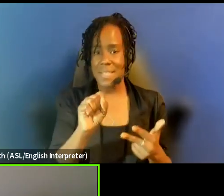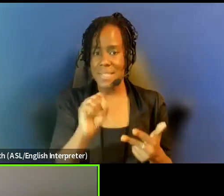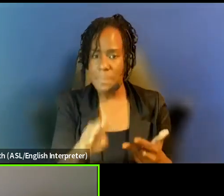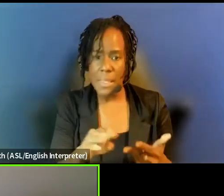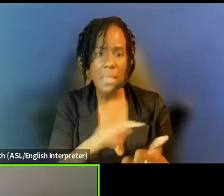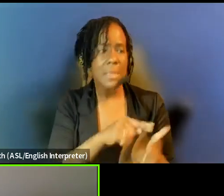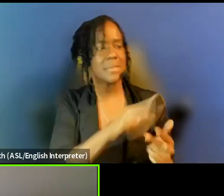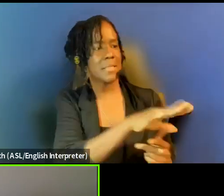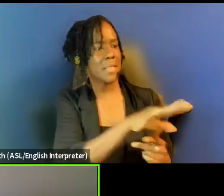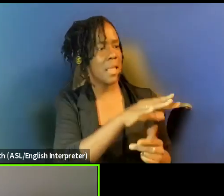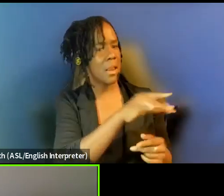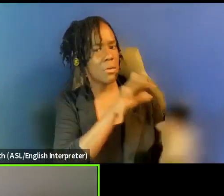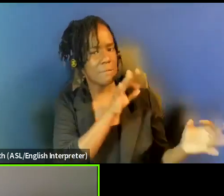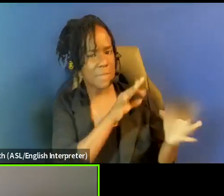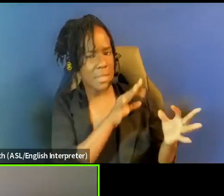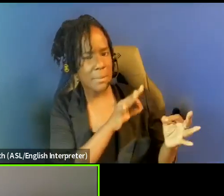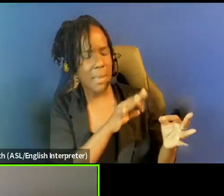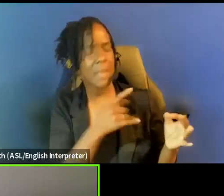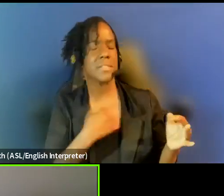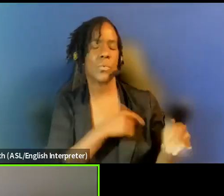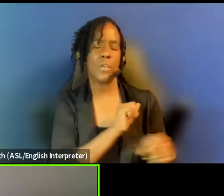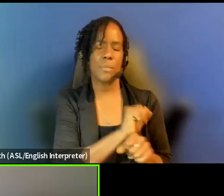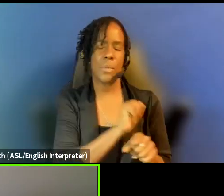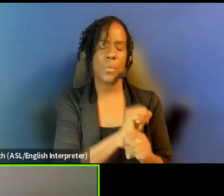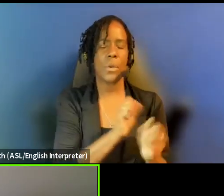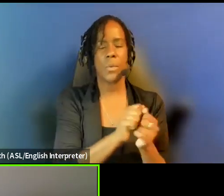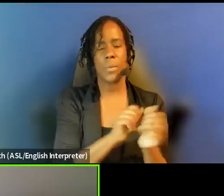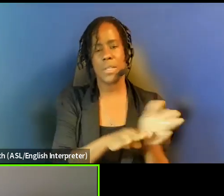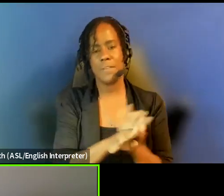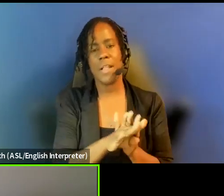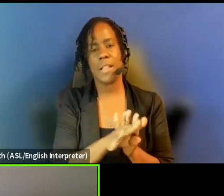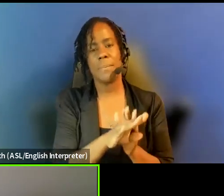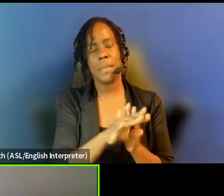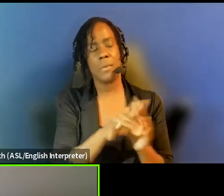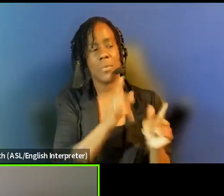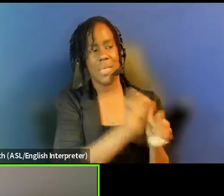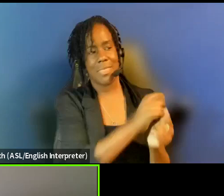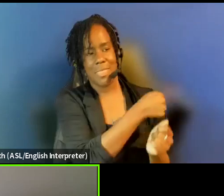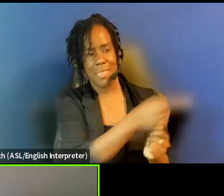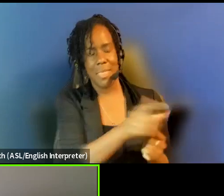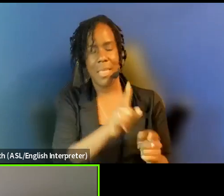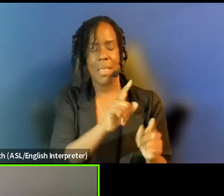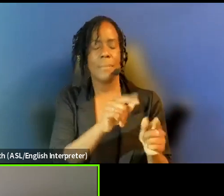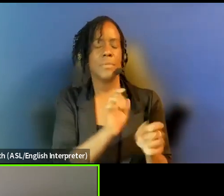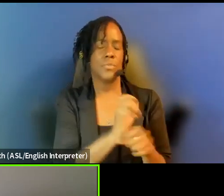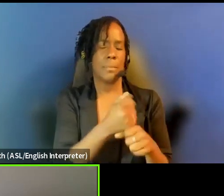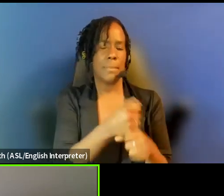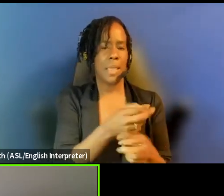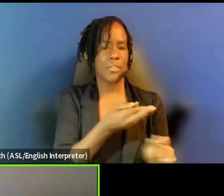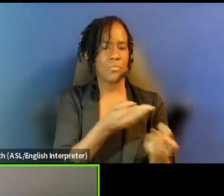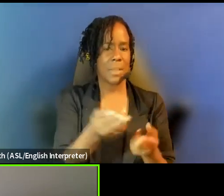So we have really been focusing on understanding the experience directly from people. And also providers, the provider